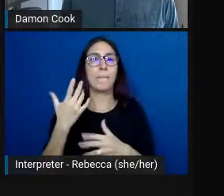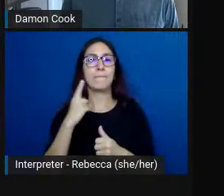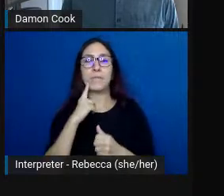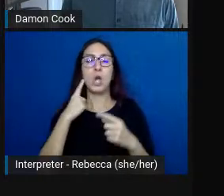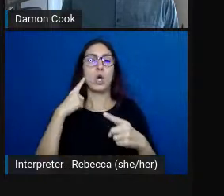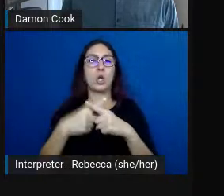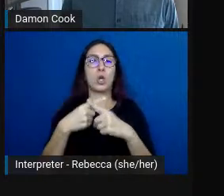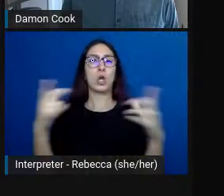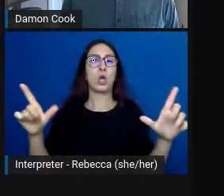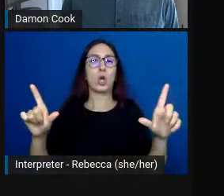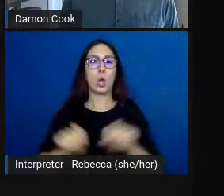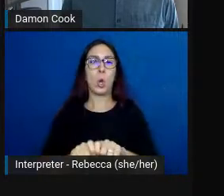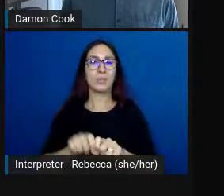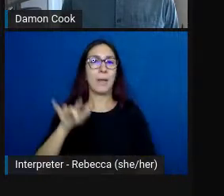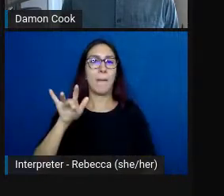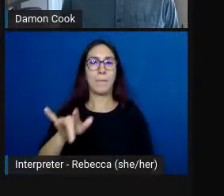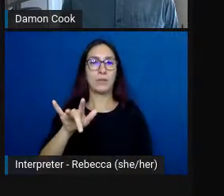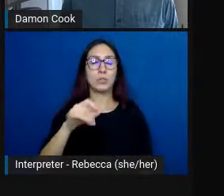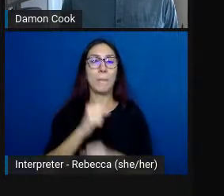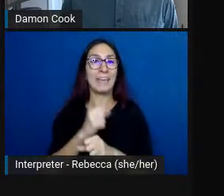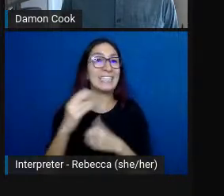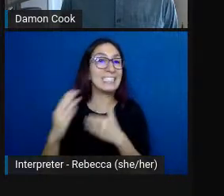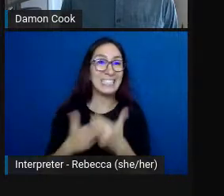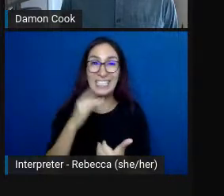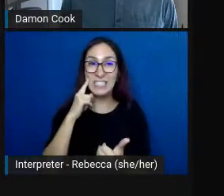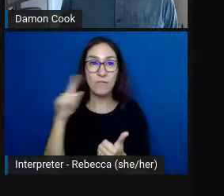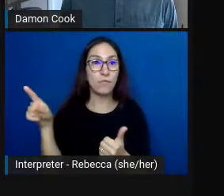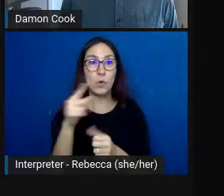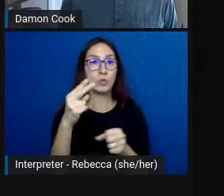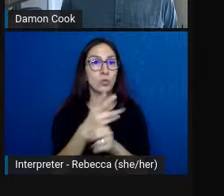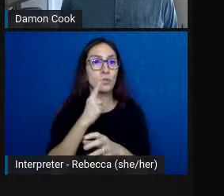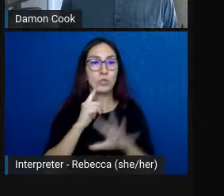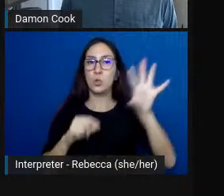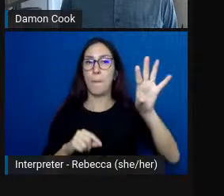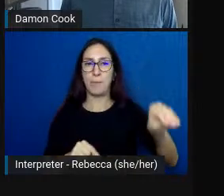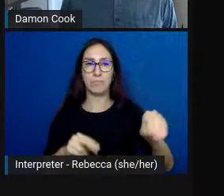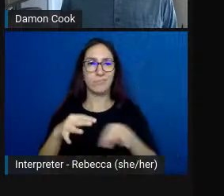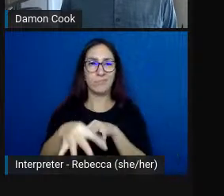a lot of stuff then you will likely want to have the priority of the close button so make